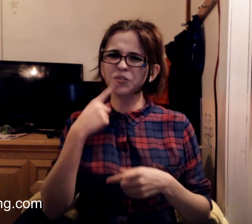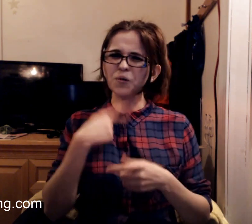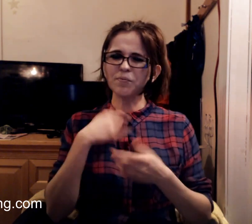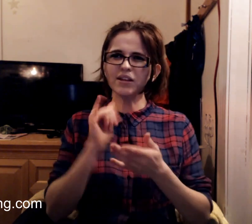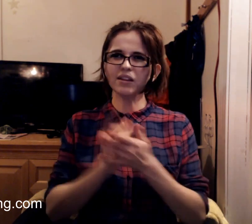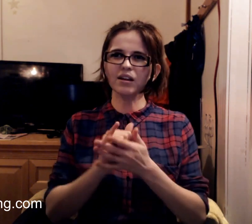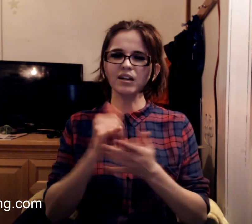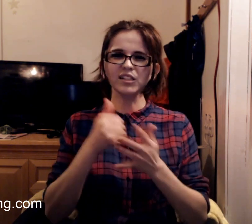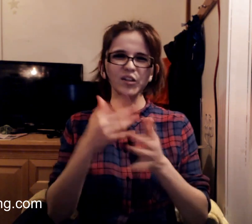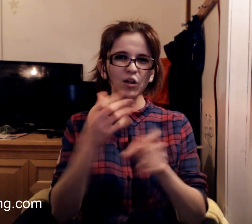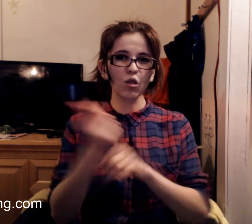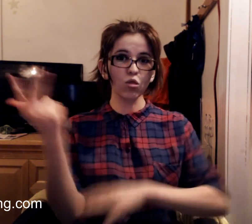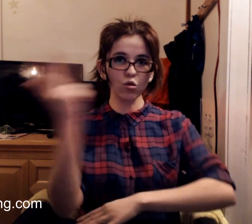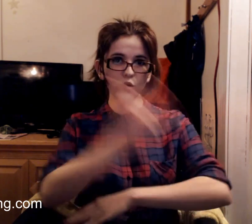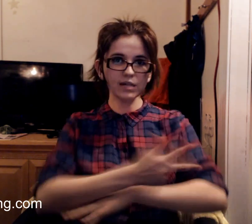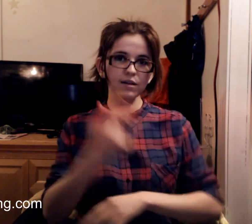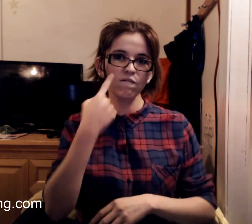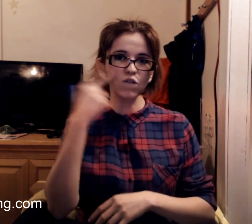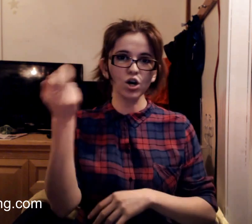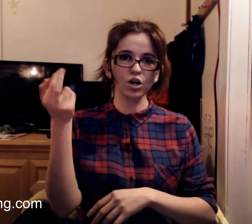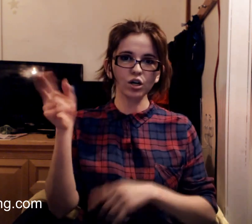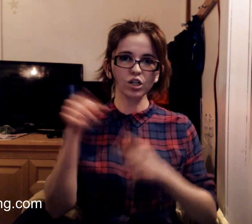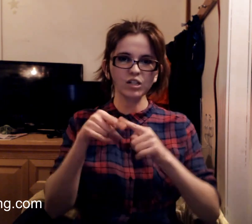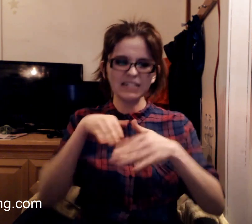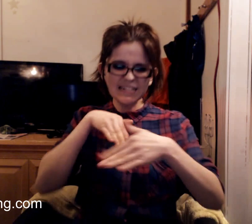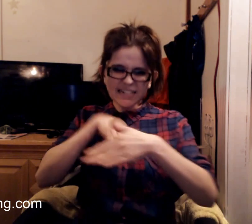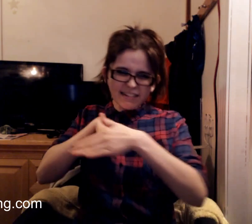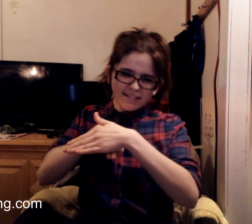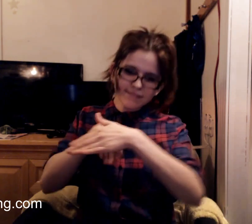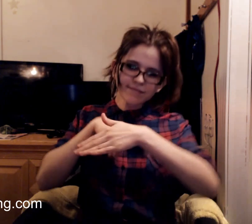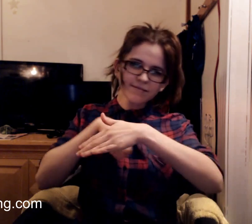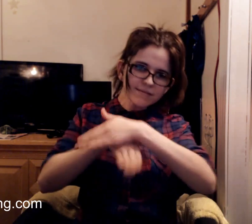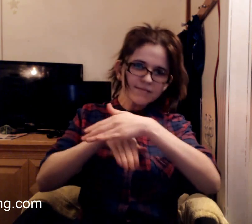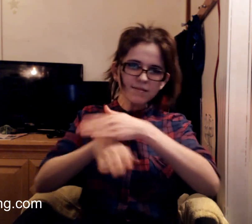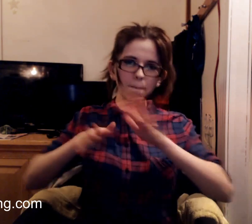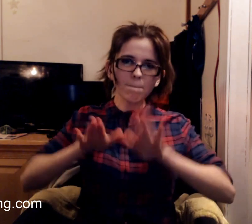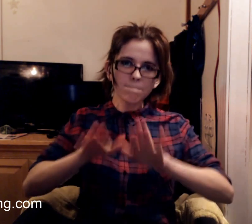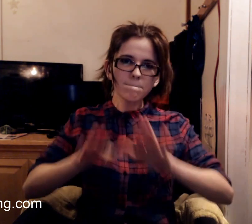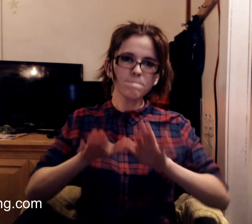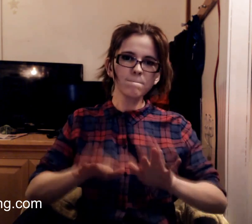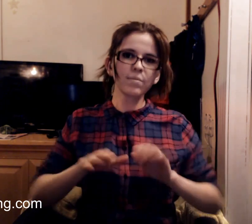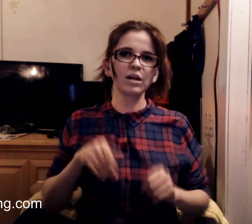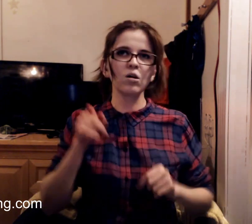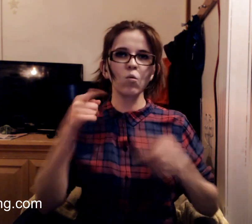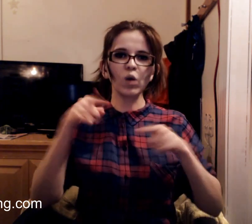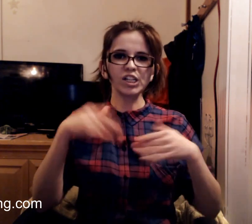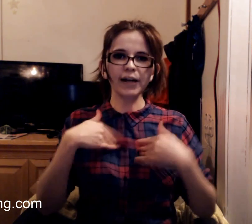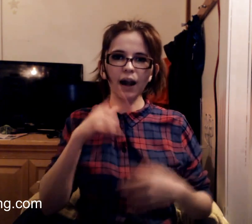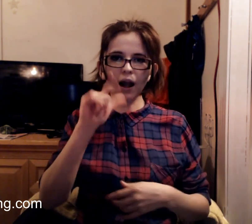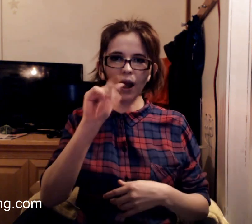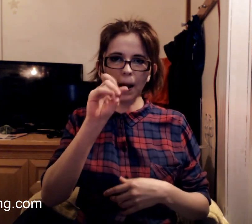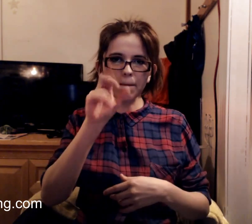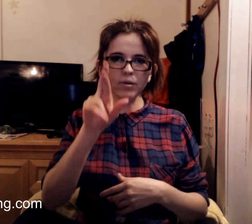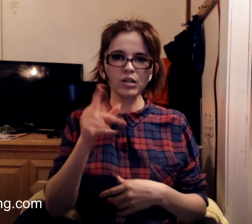She told me that it took her three days for her to deliver me. Pushing... during labor.